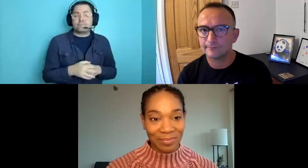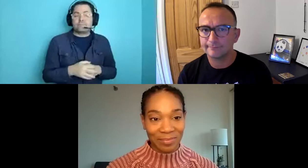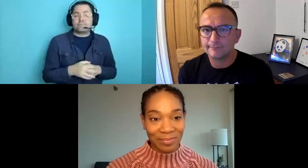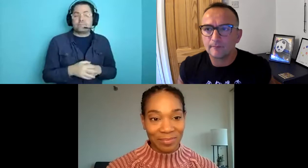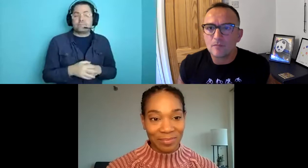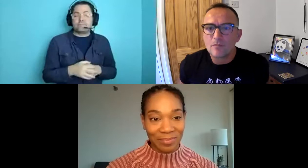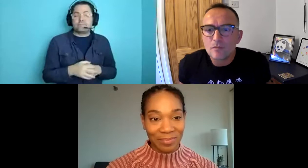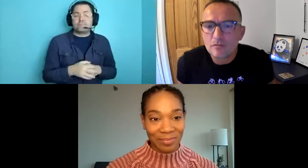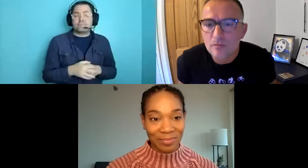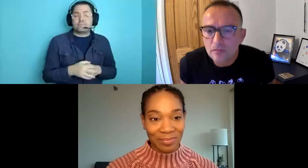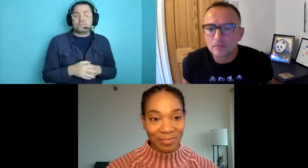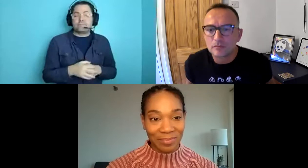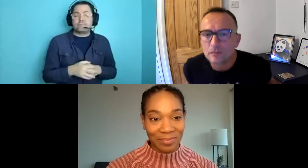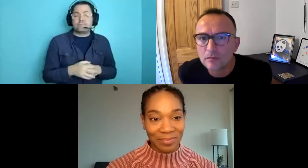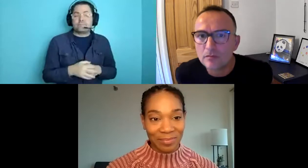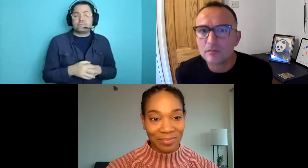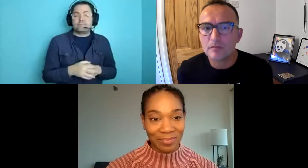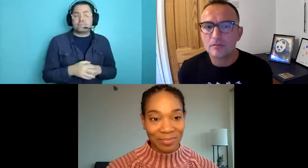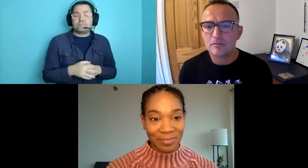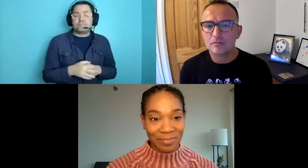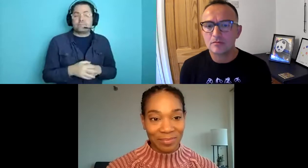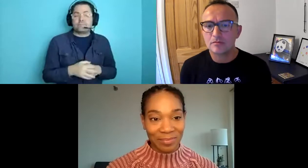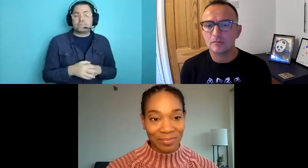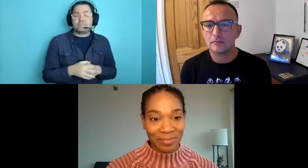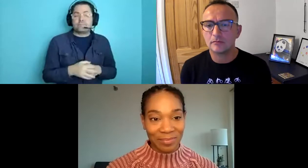and lesbian community who are deaf or can also those